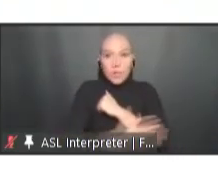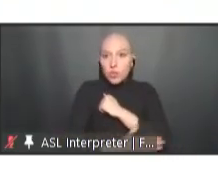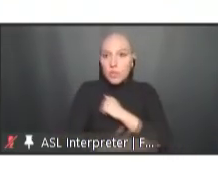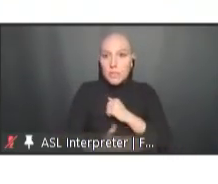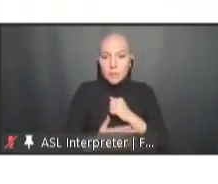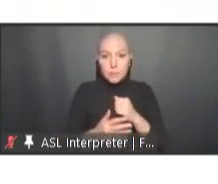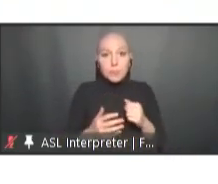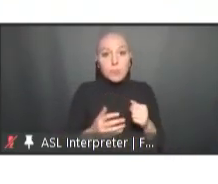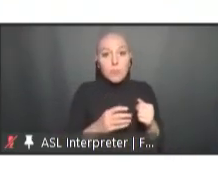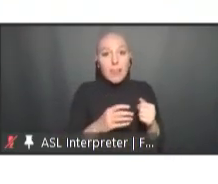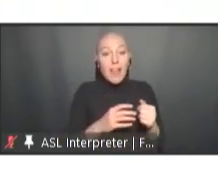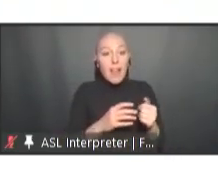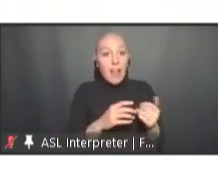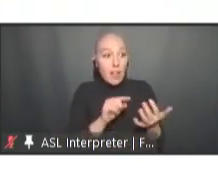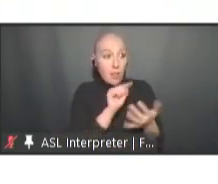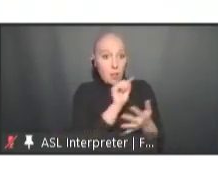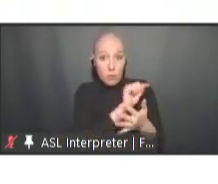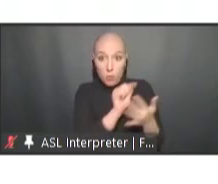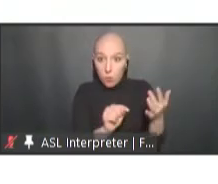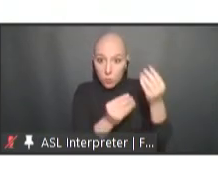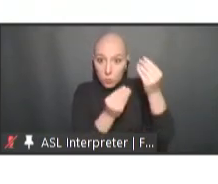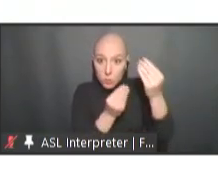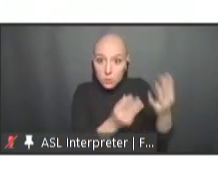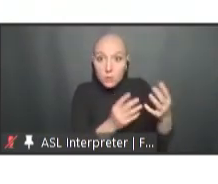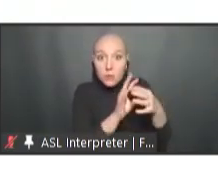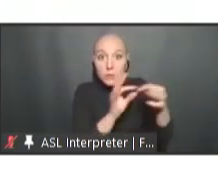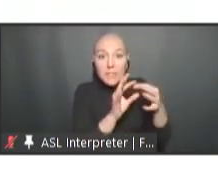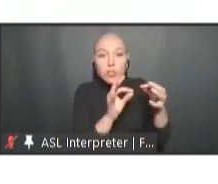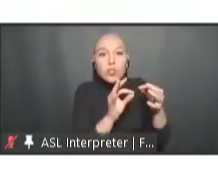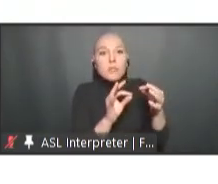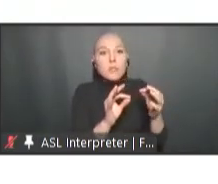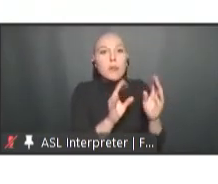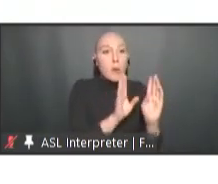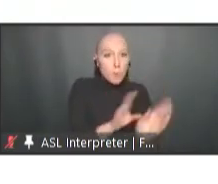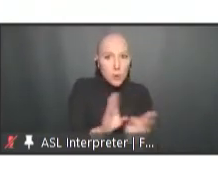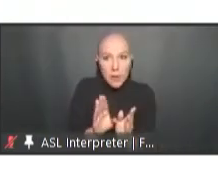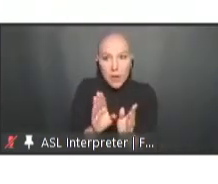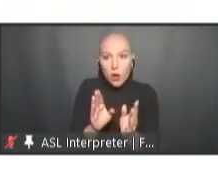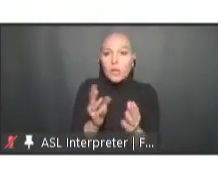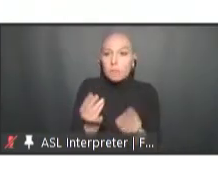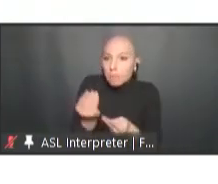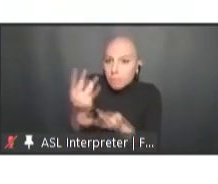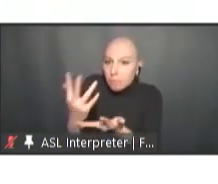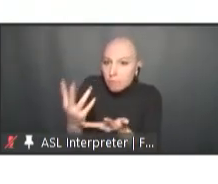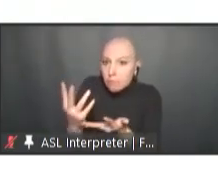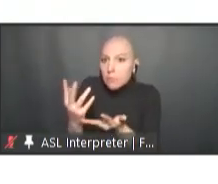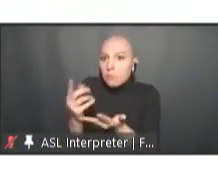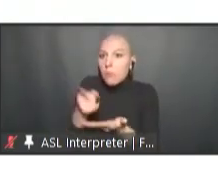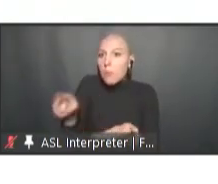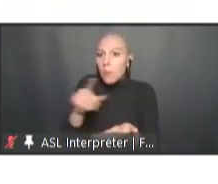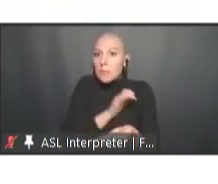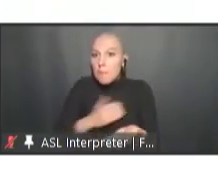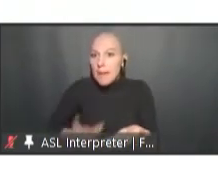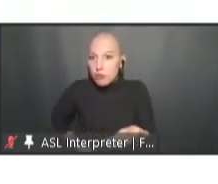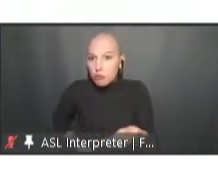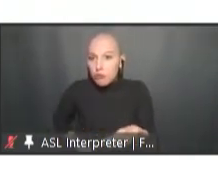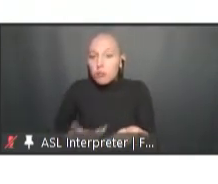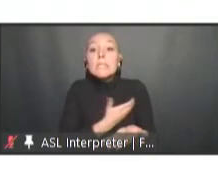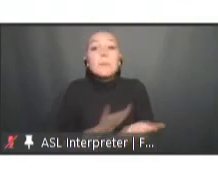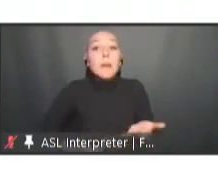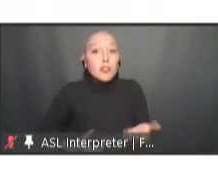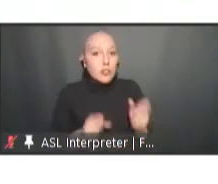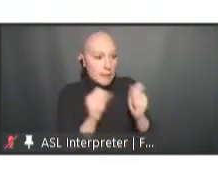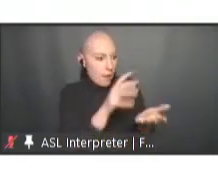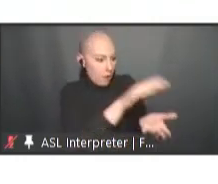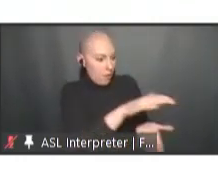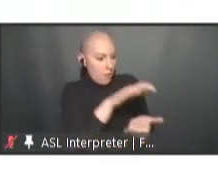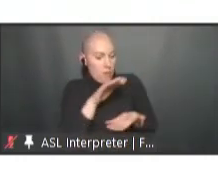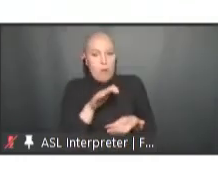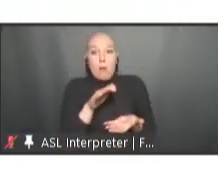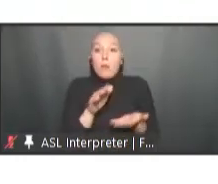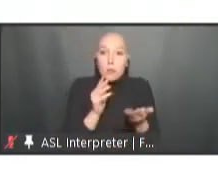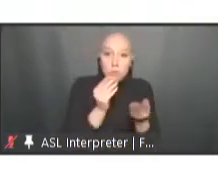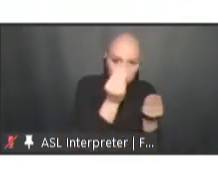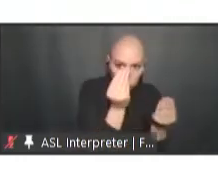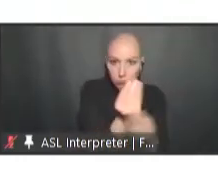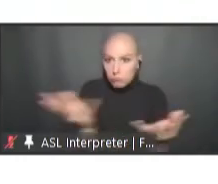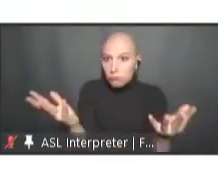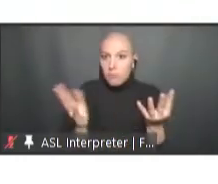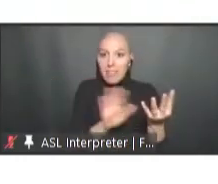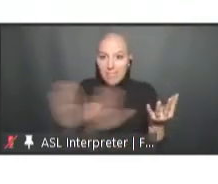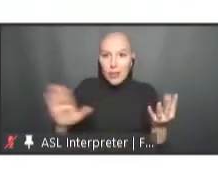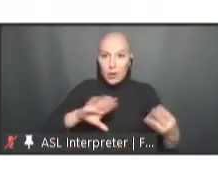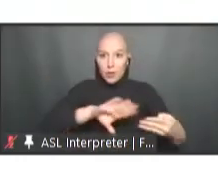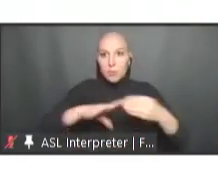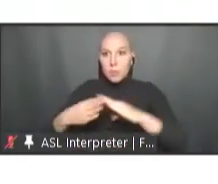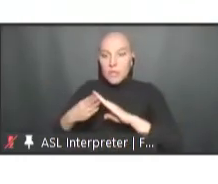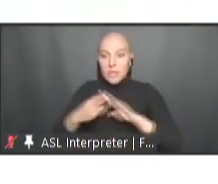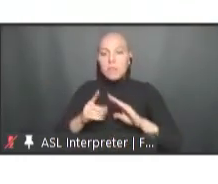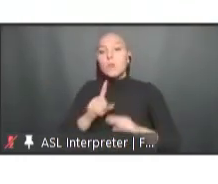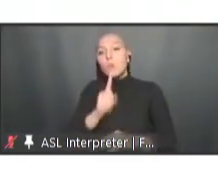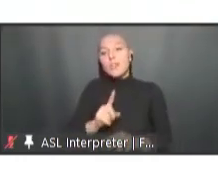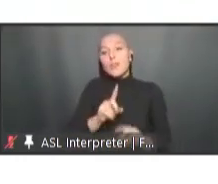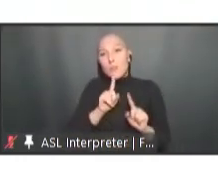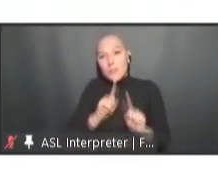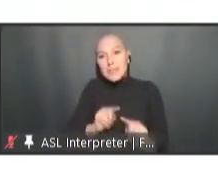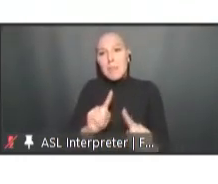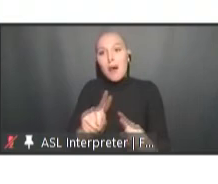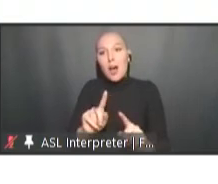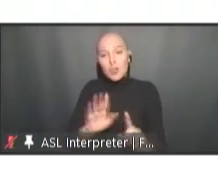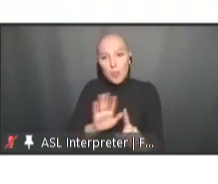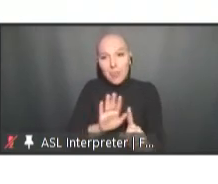those messages into their communities. Totally responsive to the residents, the individuals